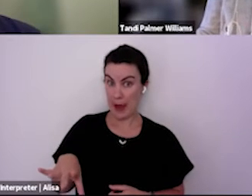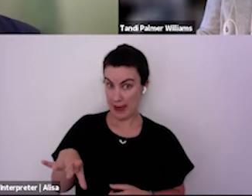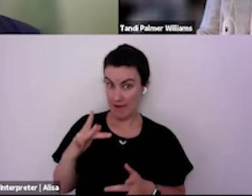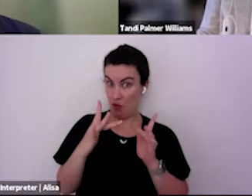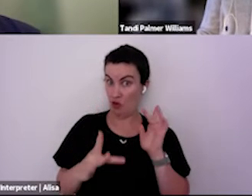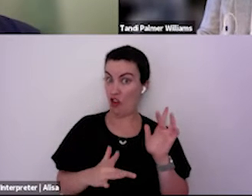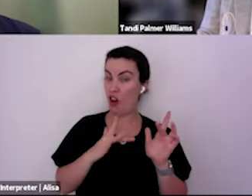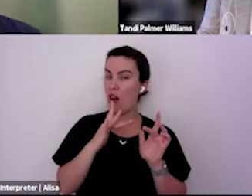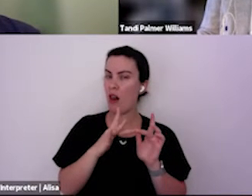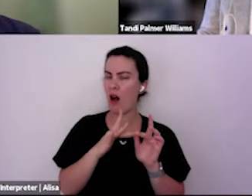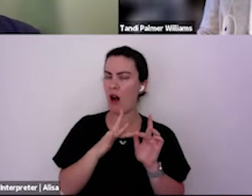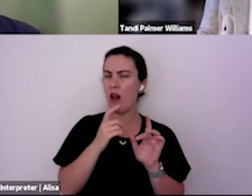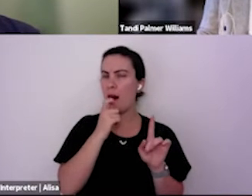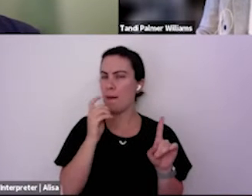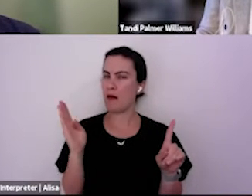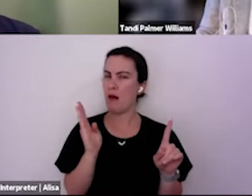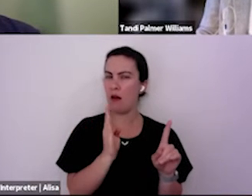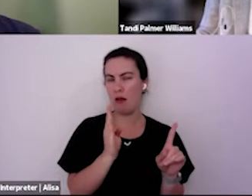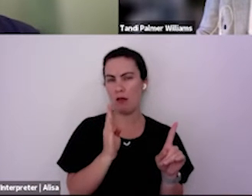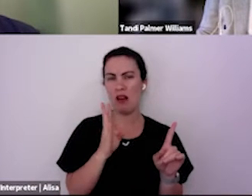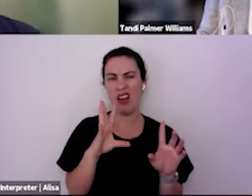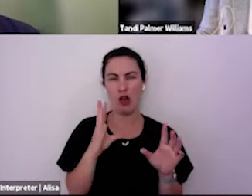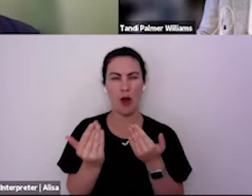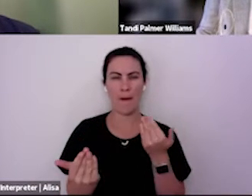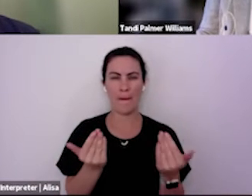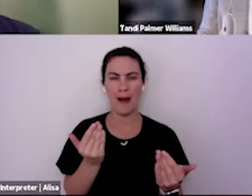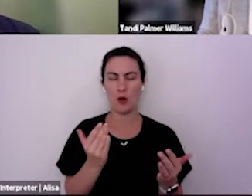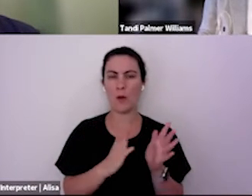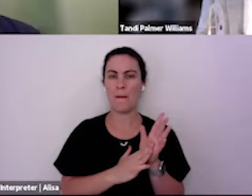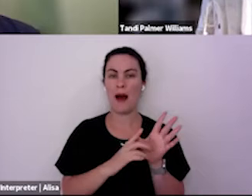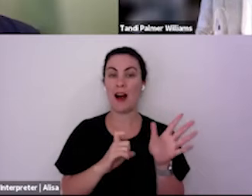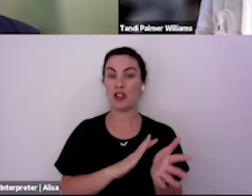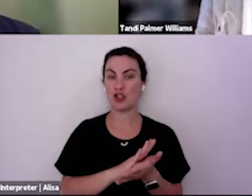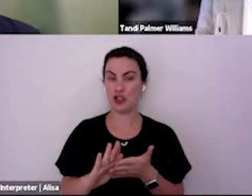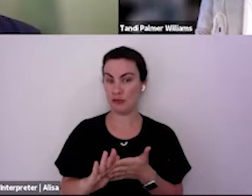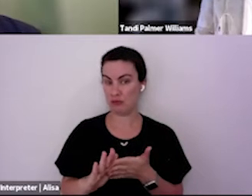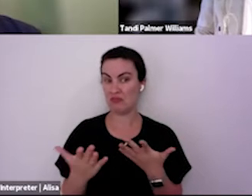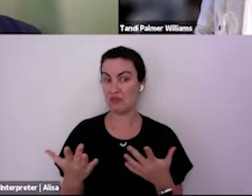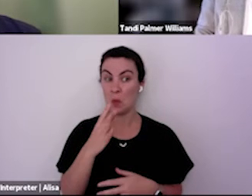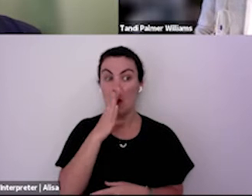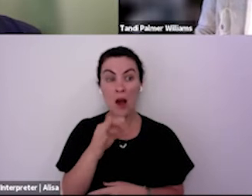lower than it was in March. The top you can see we ask, have you paid for any online arts and culture expenses in